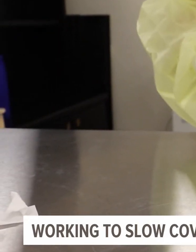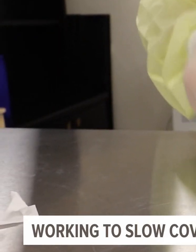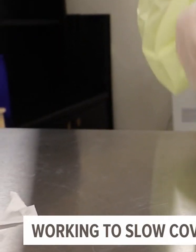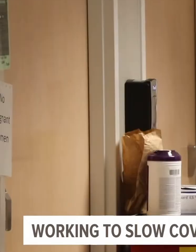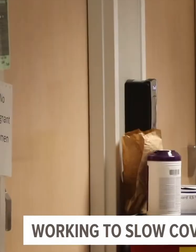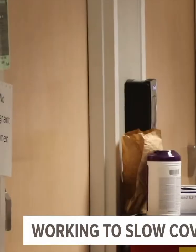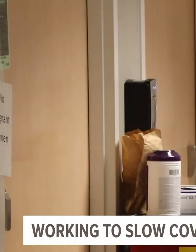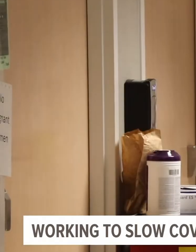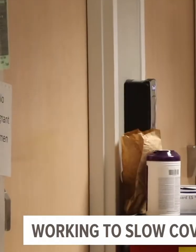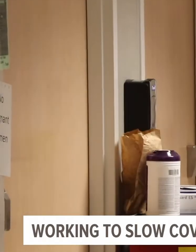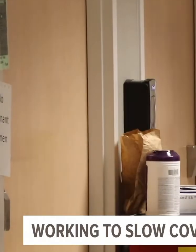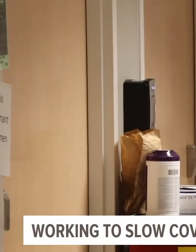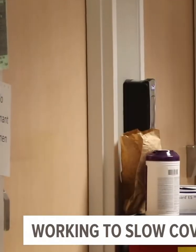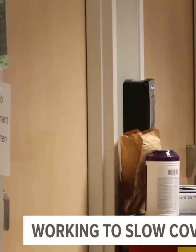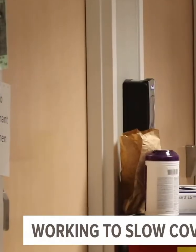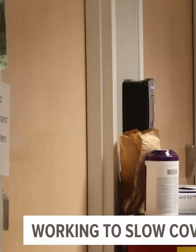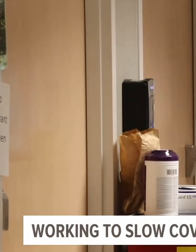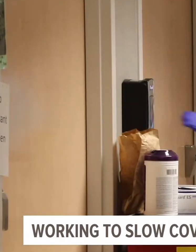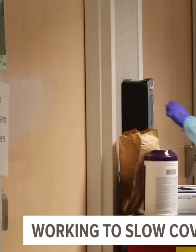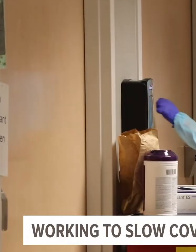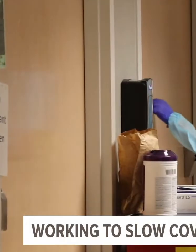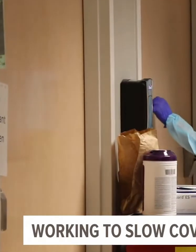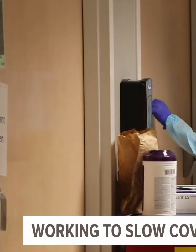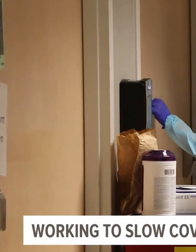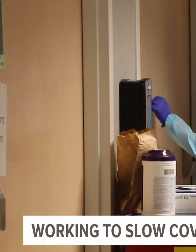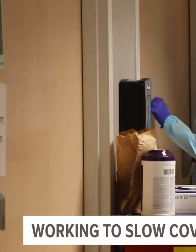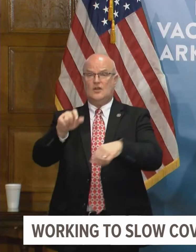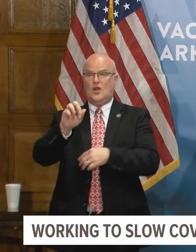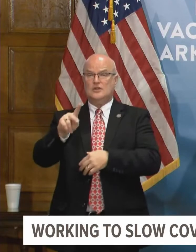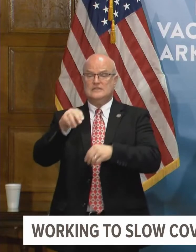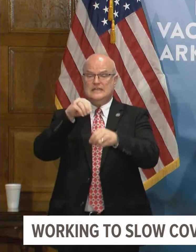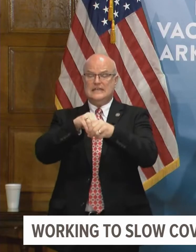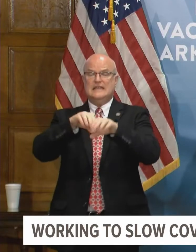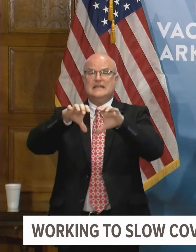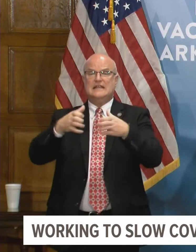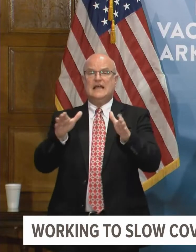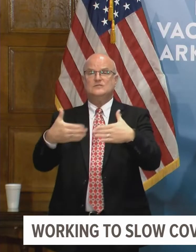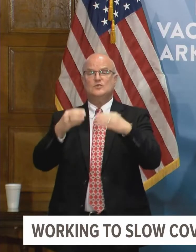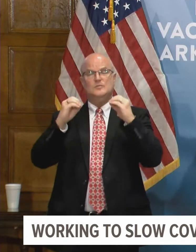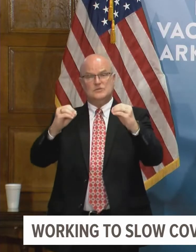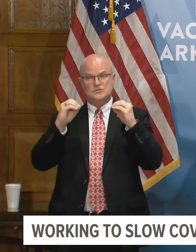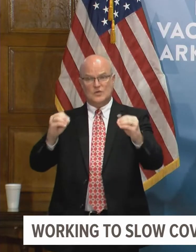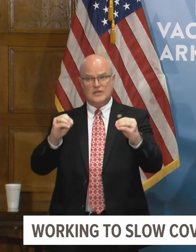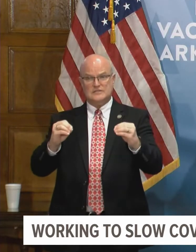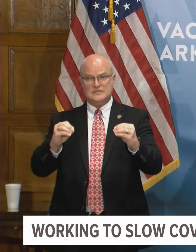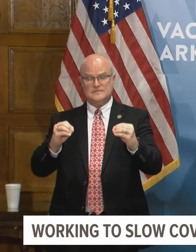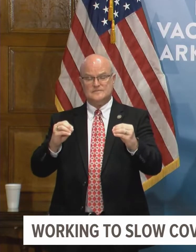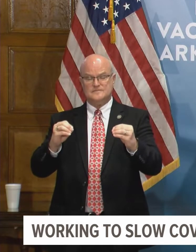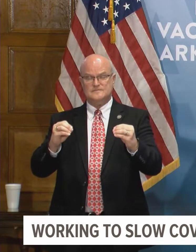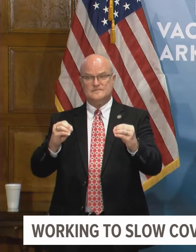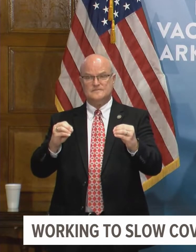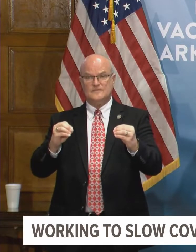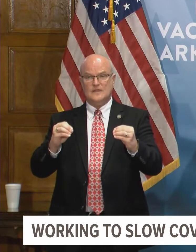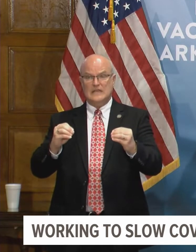schools are prepared. We are committed in Arkansas in classroom instruction. No, we're not stopping it.